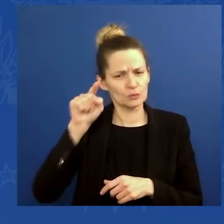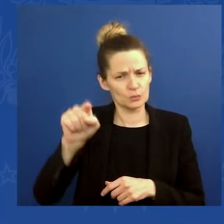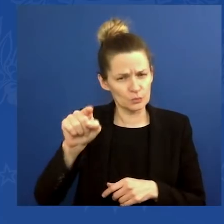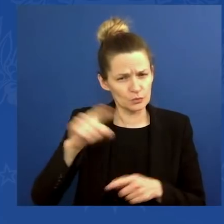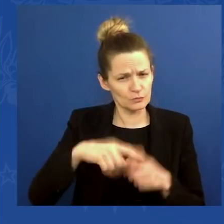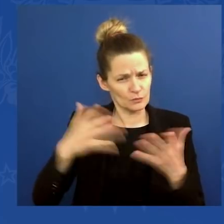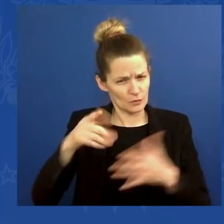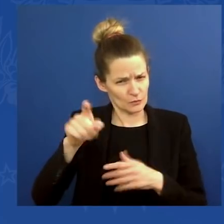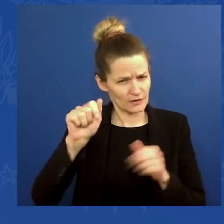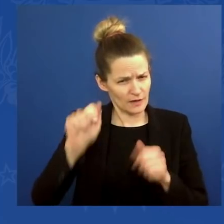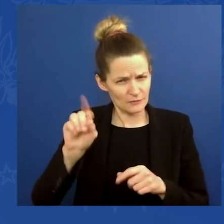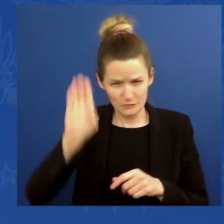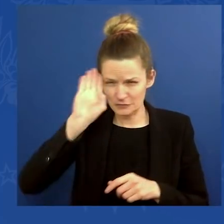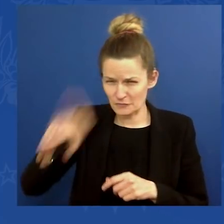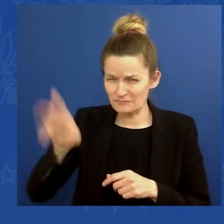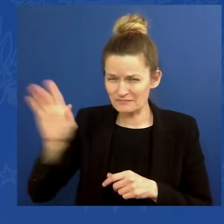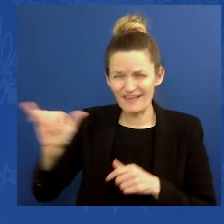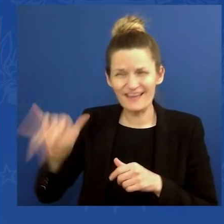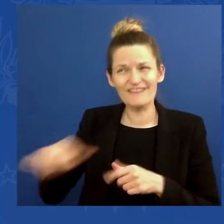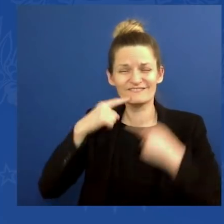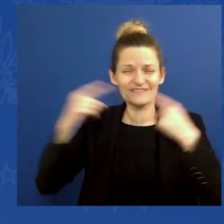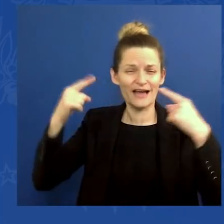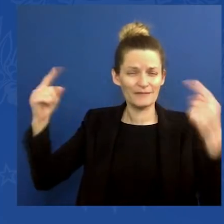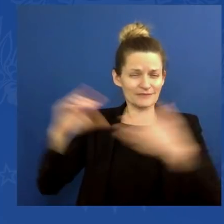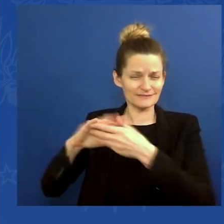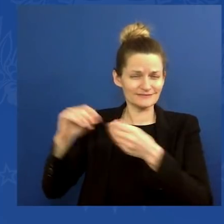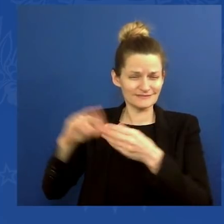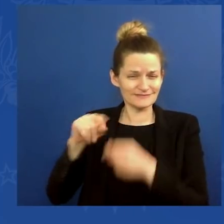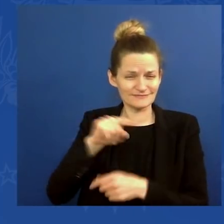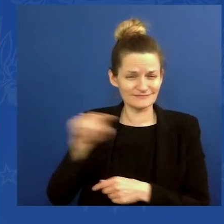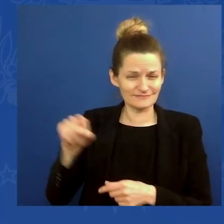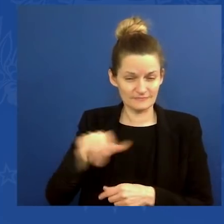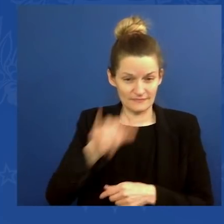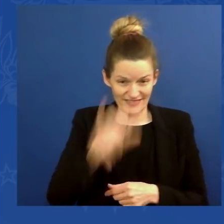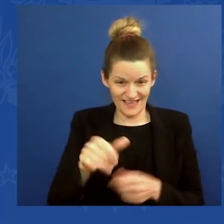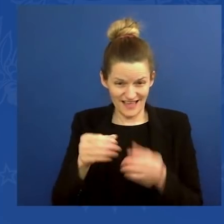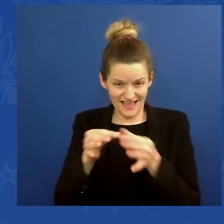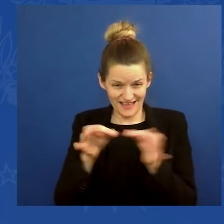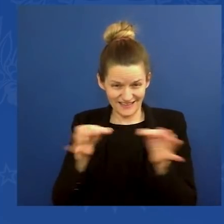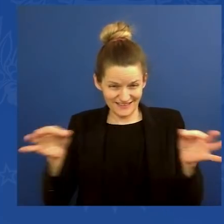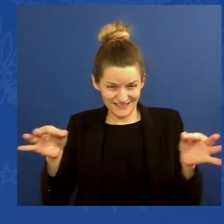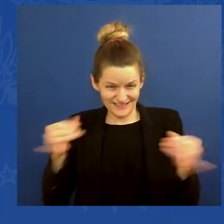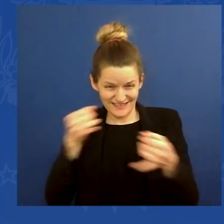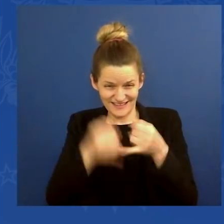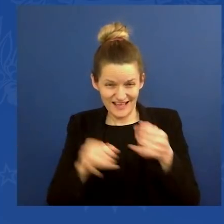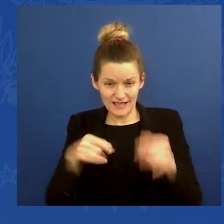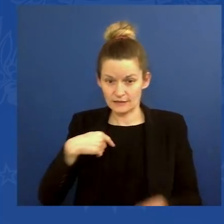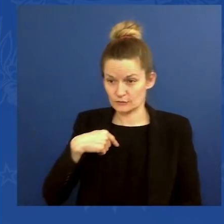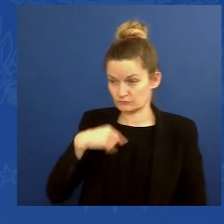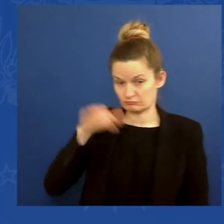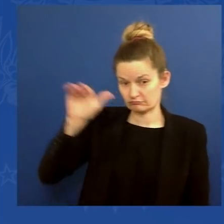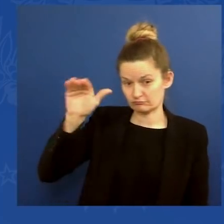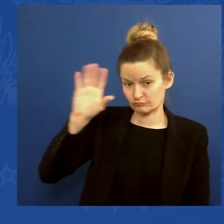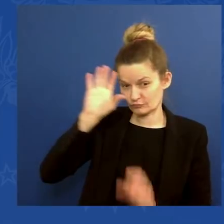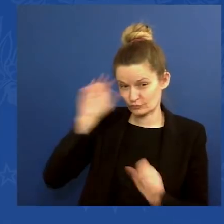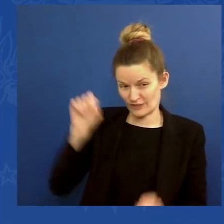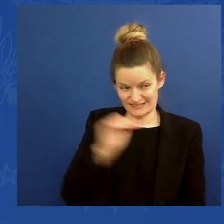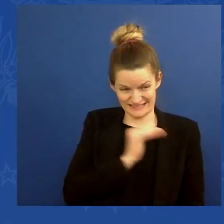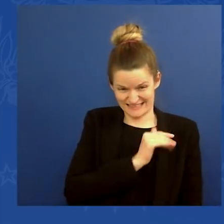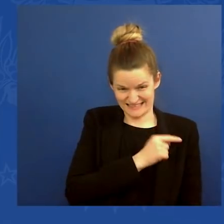You know that -- that whole sentence. But the very next sentence and I say this to the president, the very next sentence,